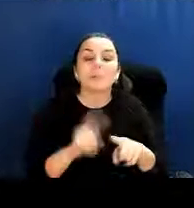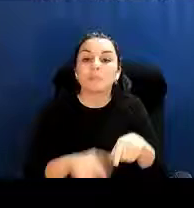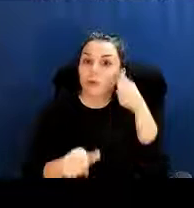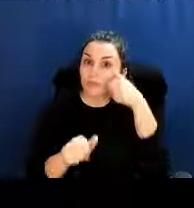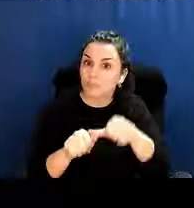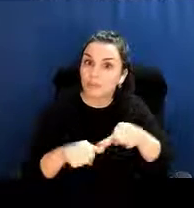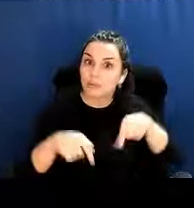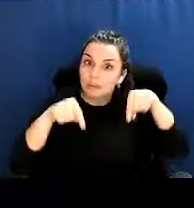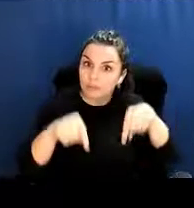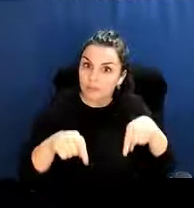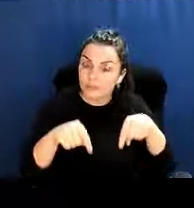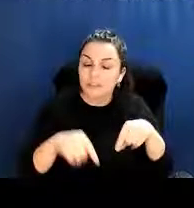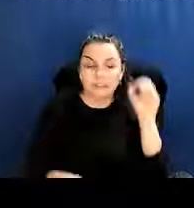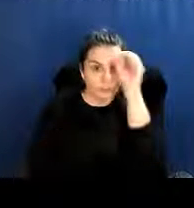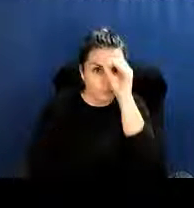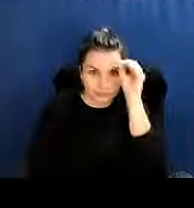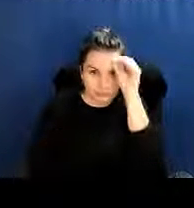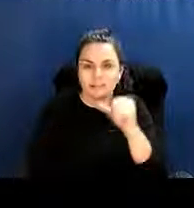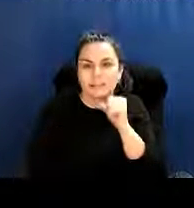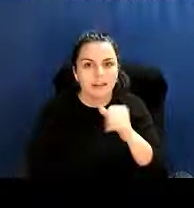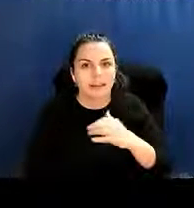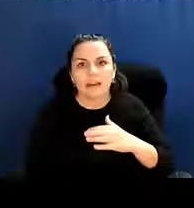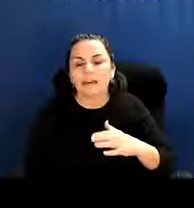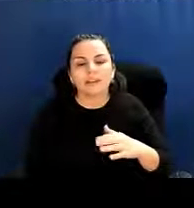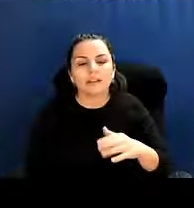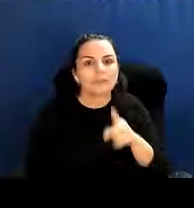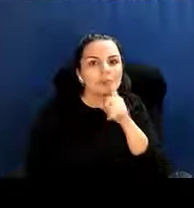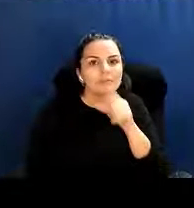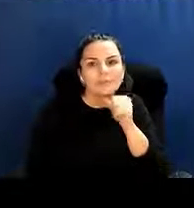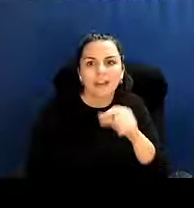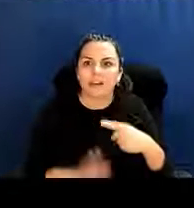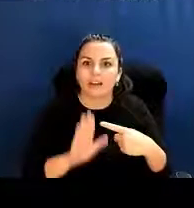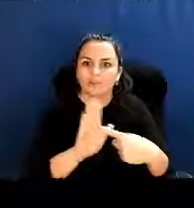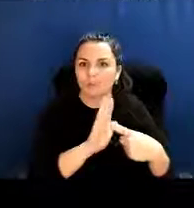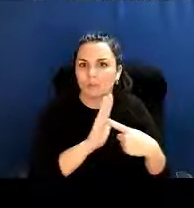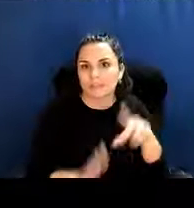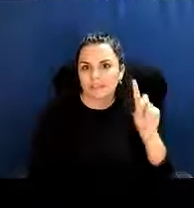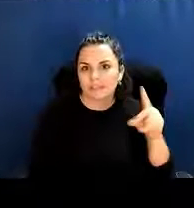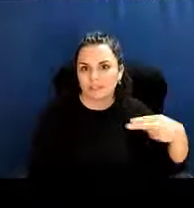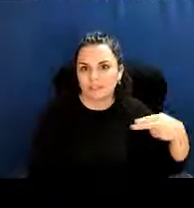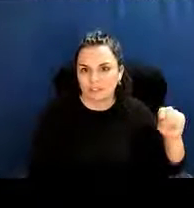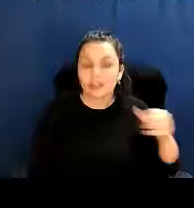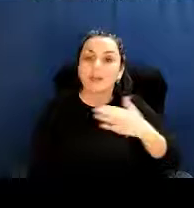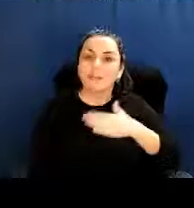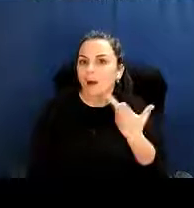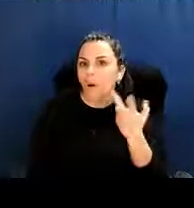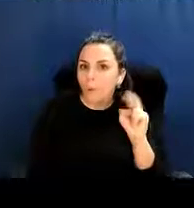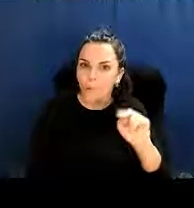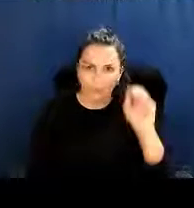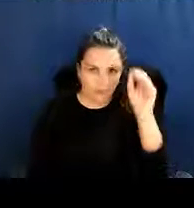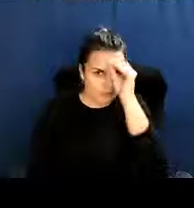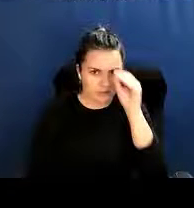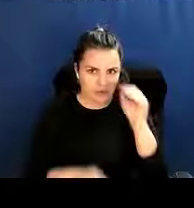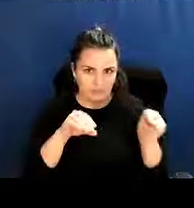Are my own, and not necessarily represent those of the Department of Health and Human Services. And the other thing is I try to simplify